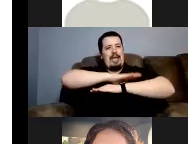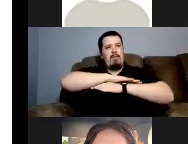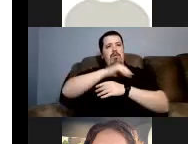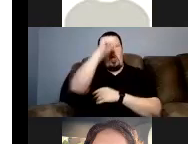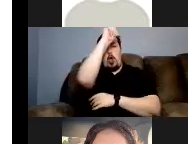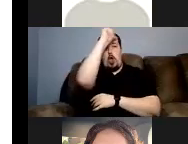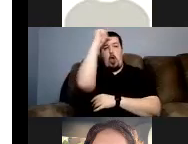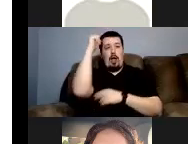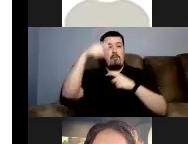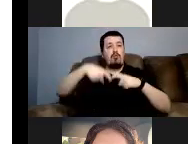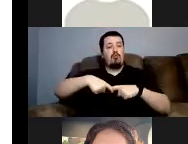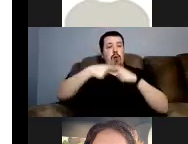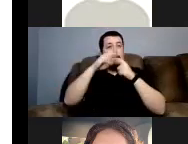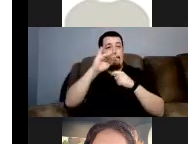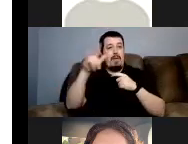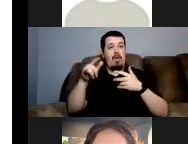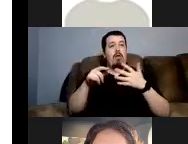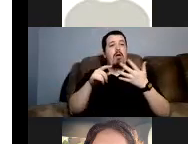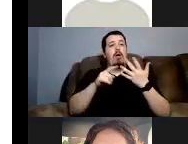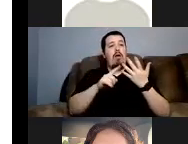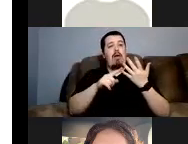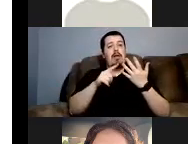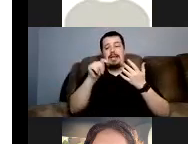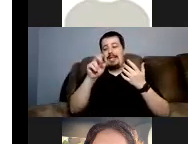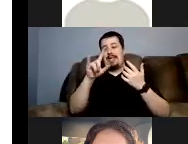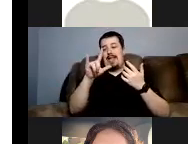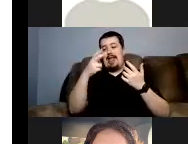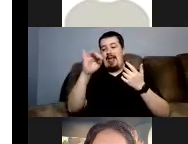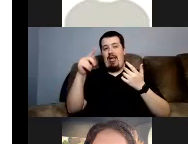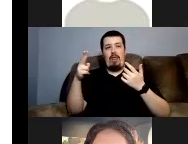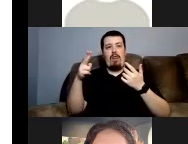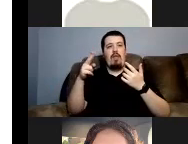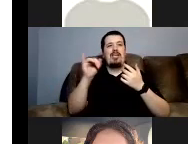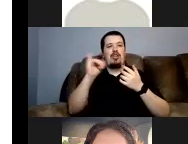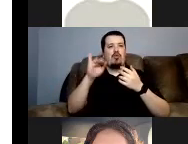Those latter three, the Universal Changing Tables, Alzheimer's Respite Bill, and Telehealth Insurance,